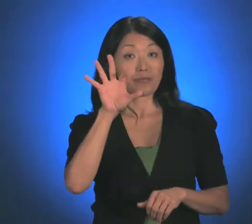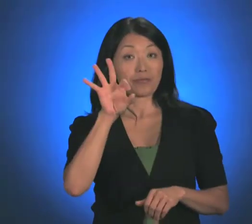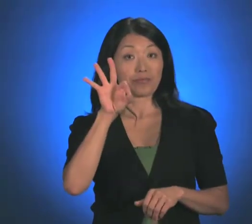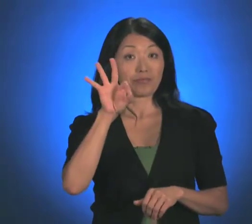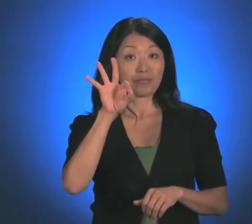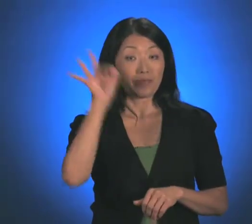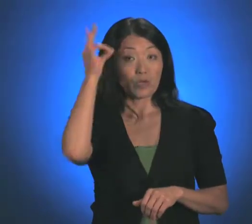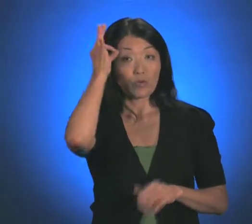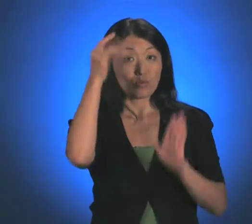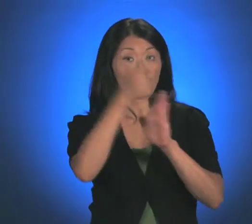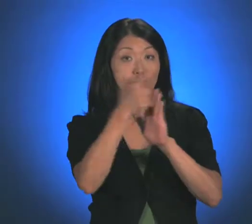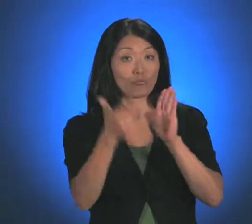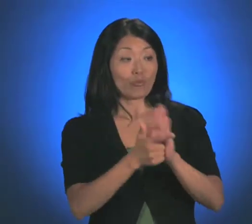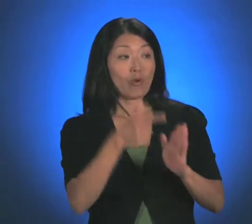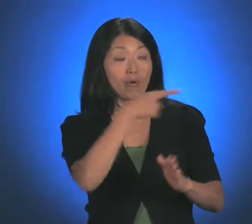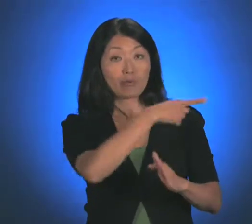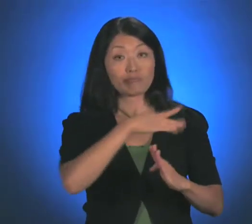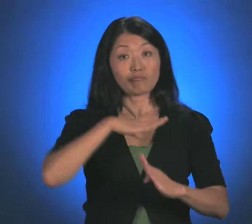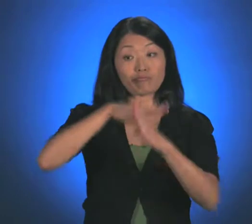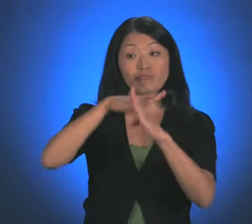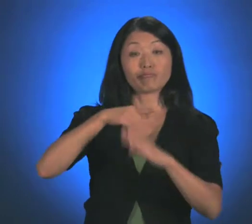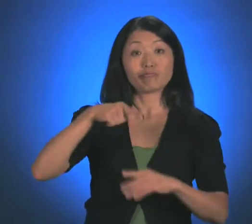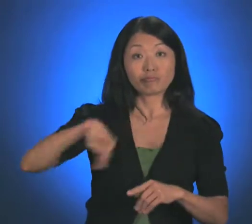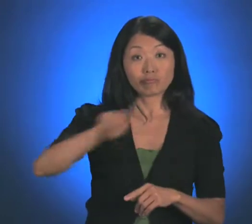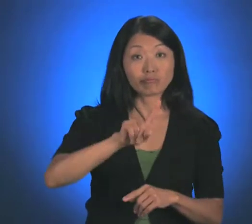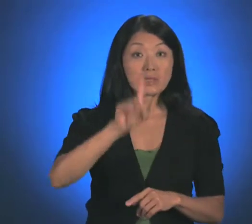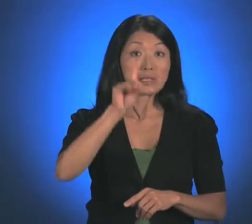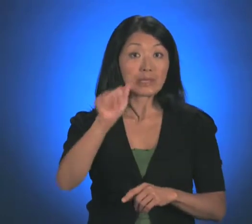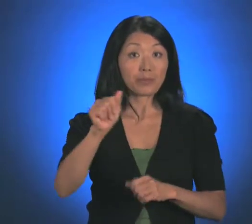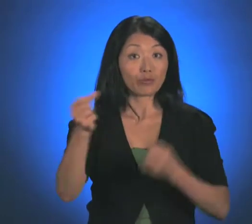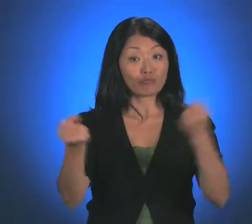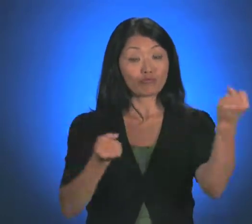Because federal law prohibits drivers with disabilities